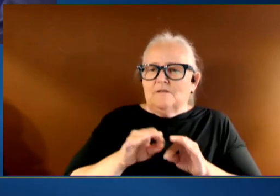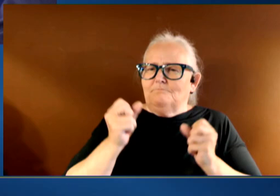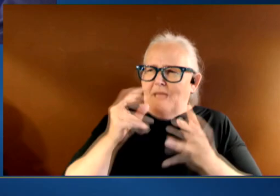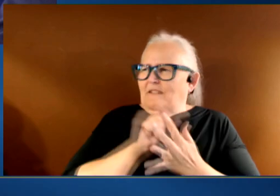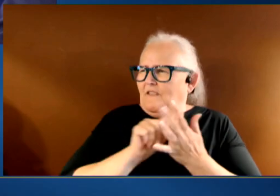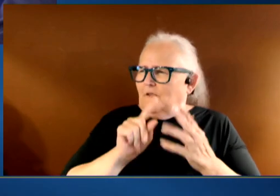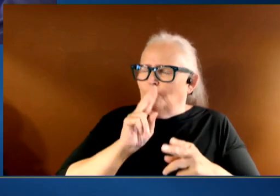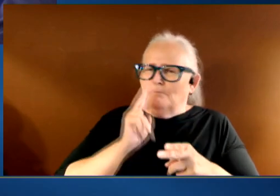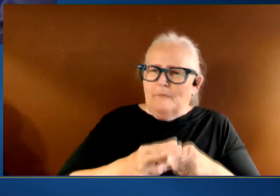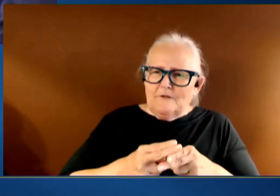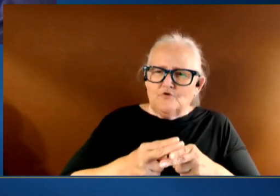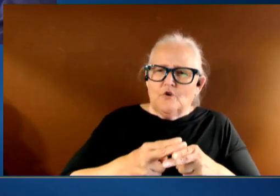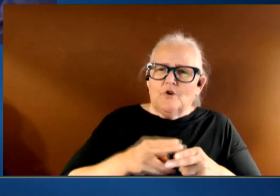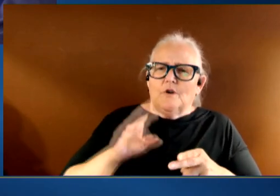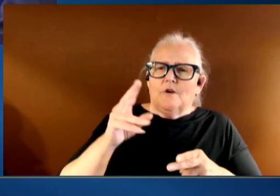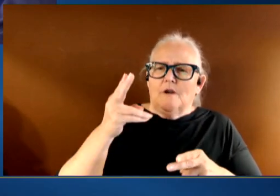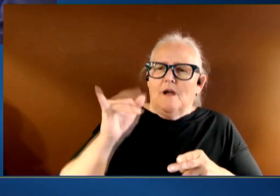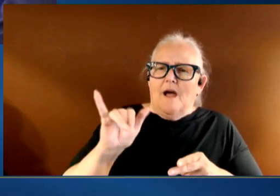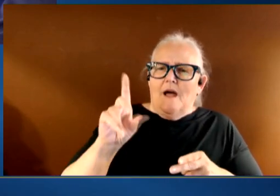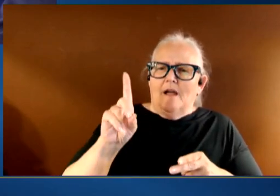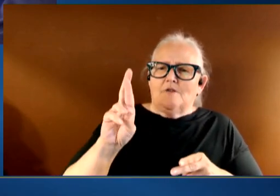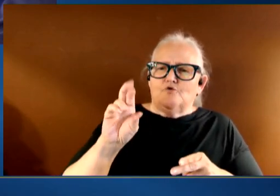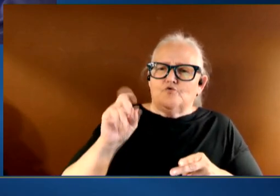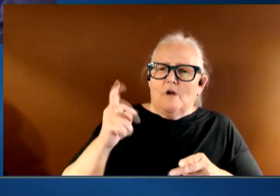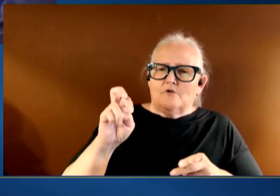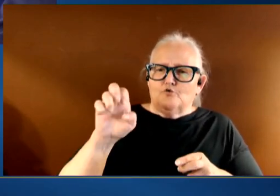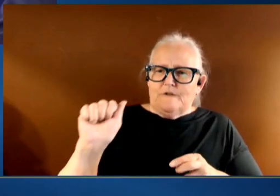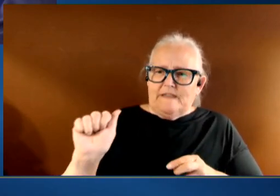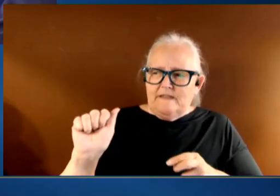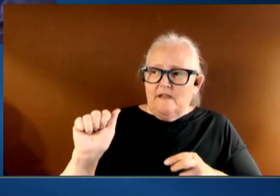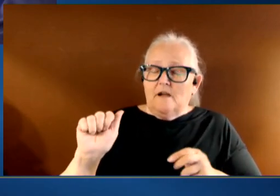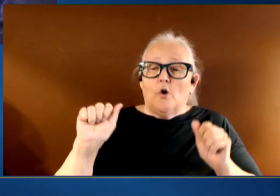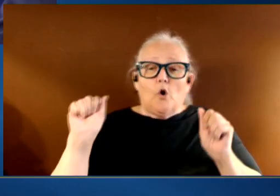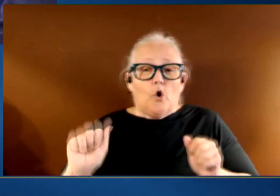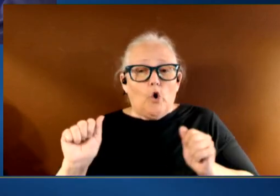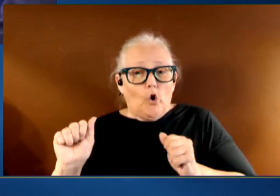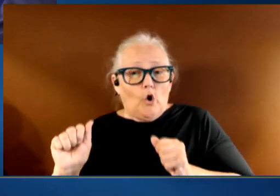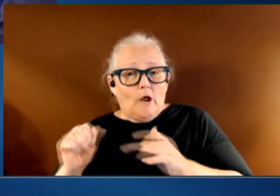for cancer. Hydroxyurea is FDA approved in 1998, so we have, now, decades of research